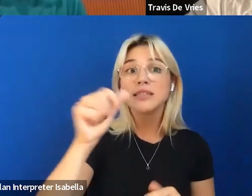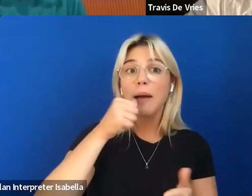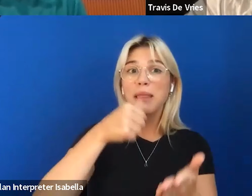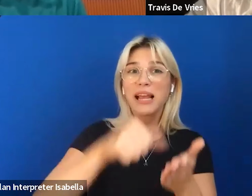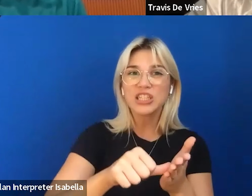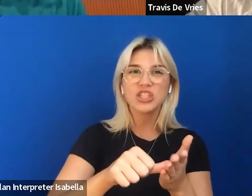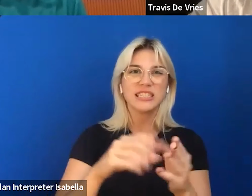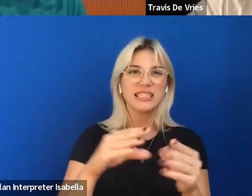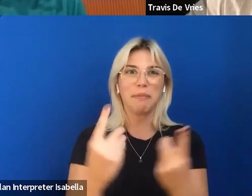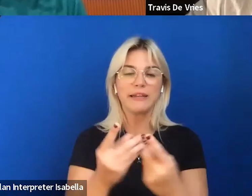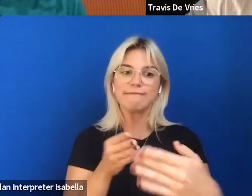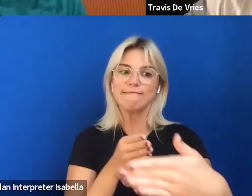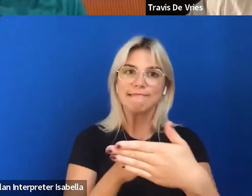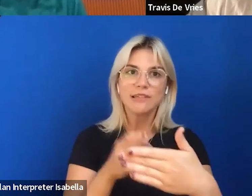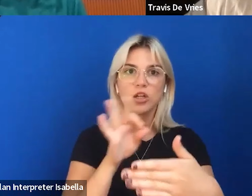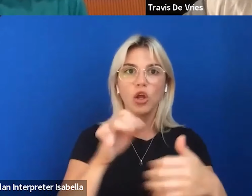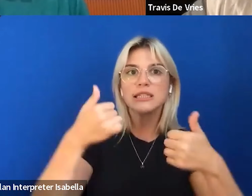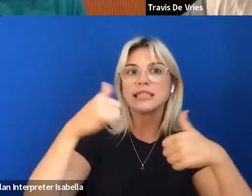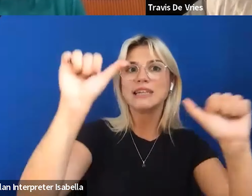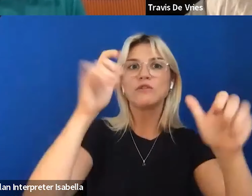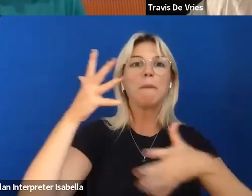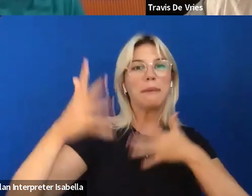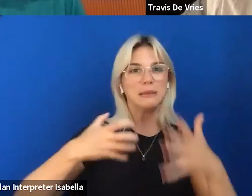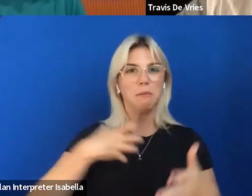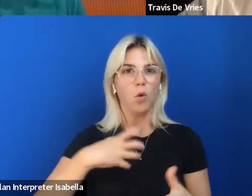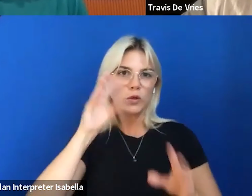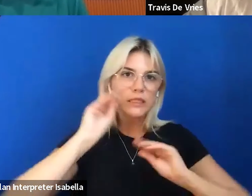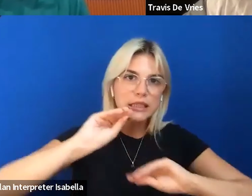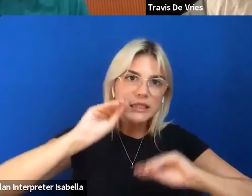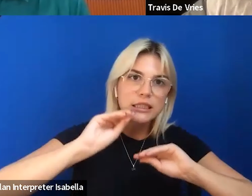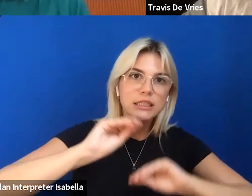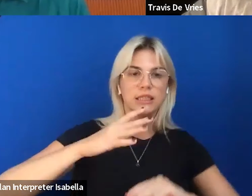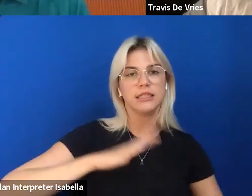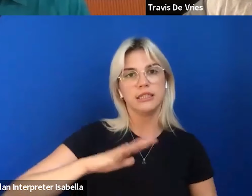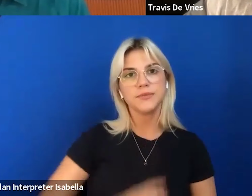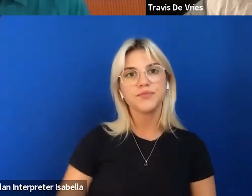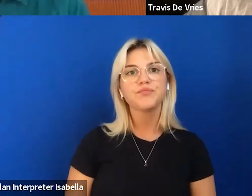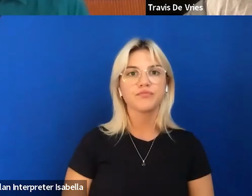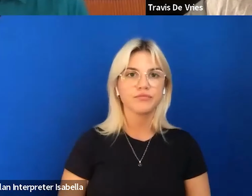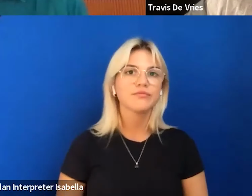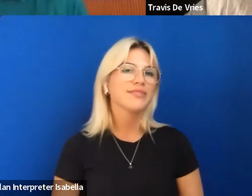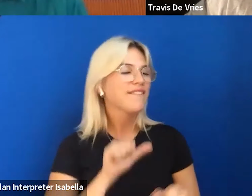that further education piece needs to happen. Fantastic. Thank you very much.